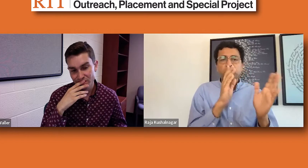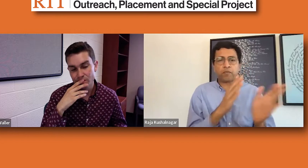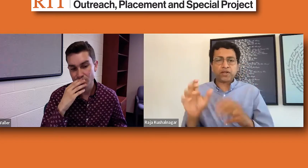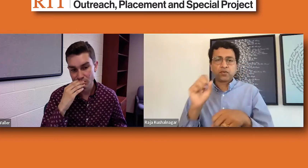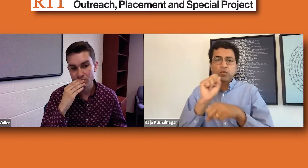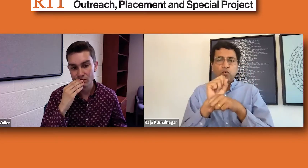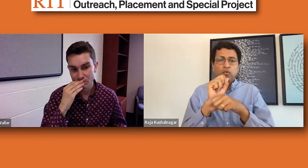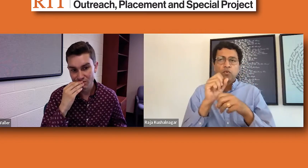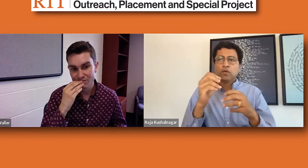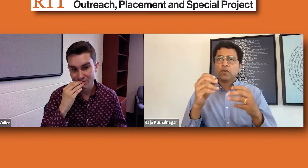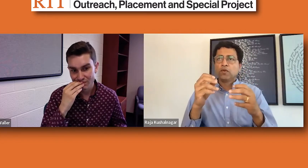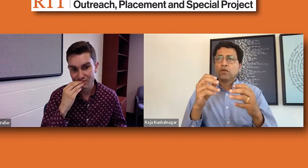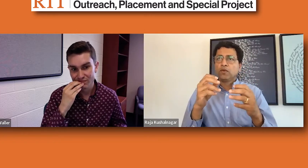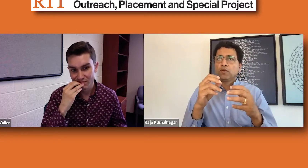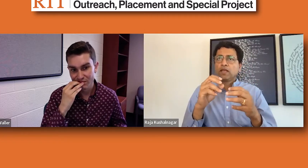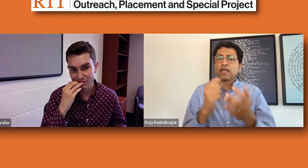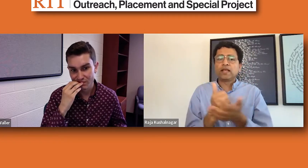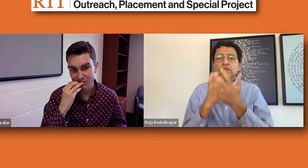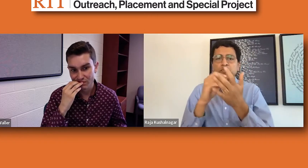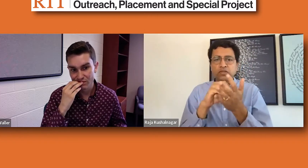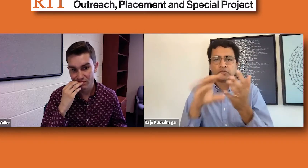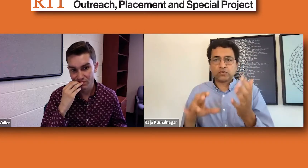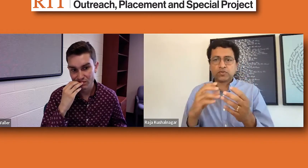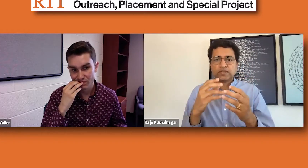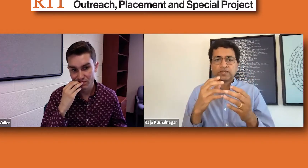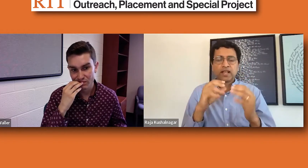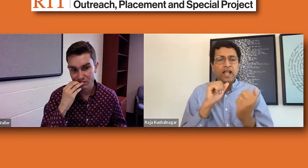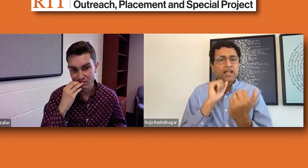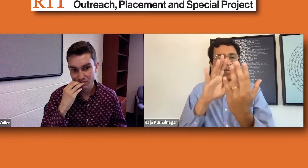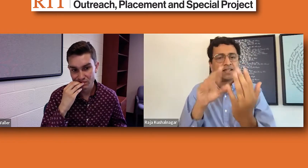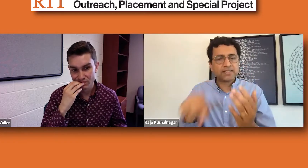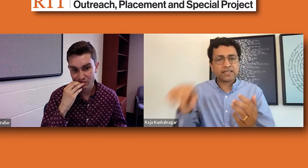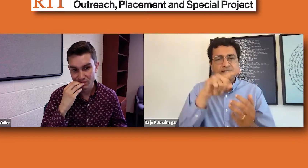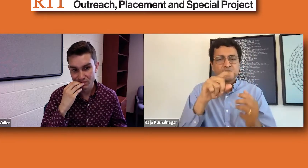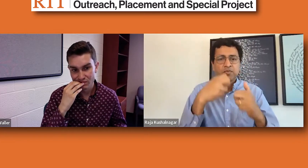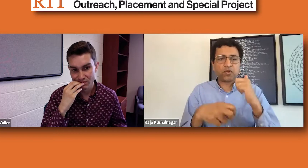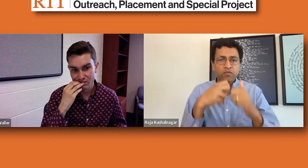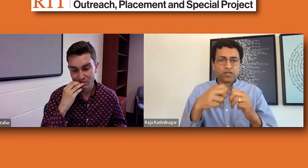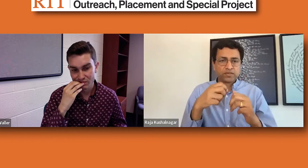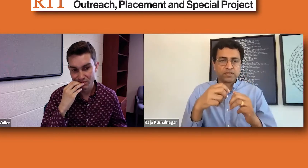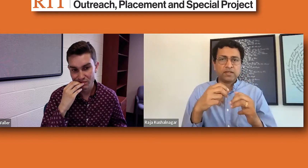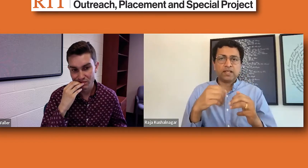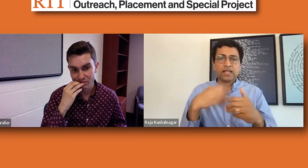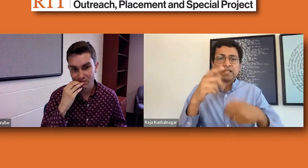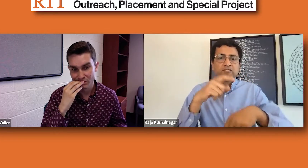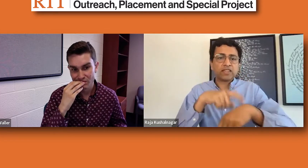So it's not just the academic or technical knowledge that they're going to be facing.